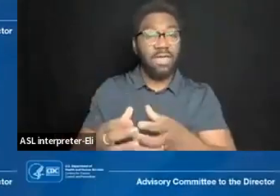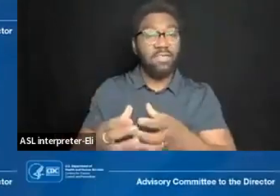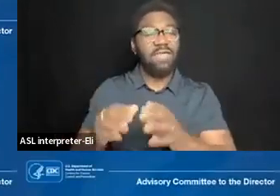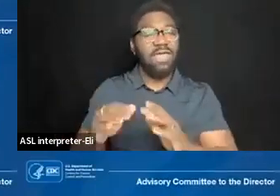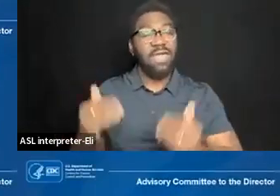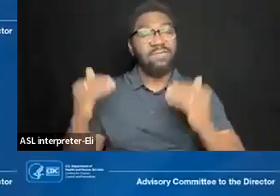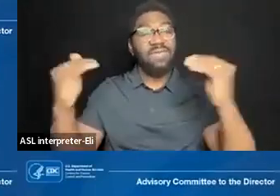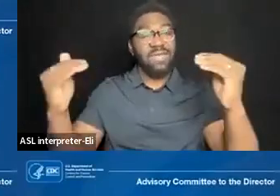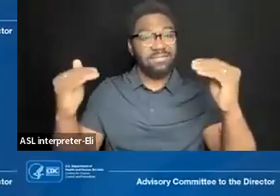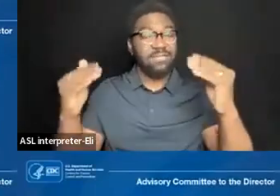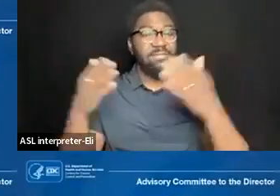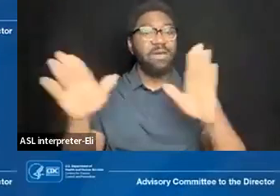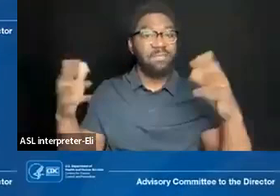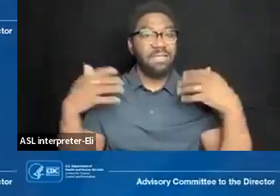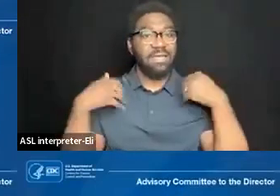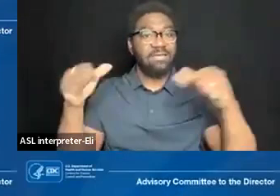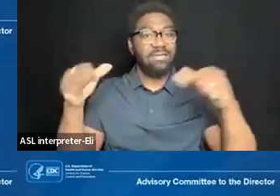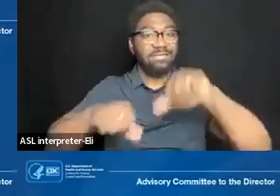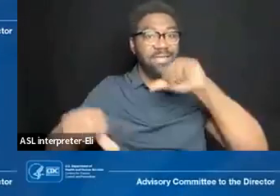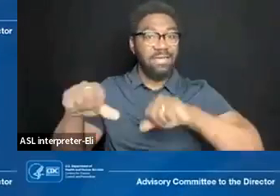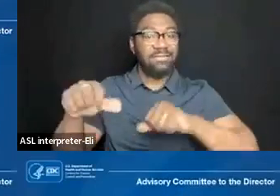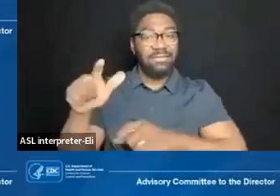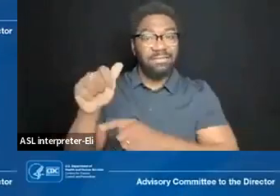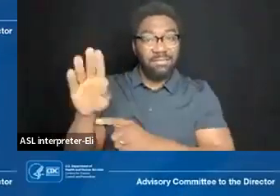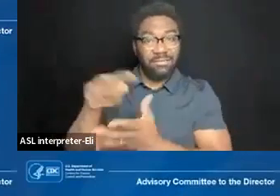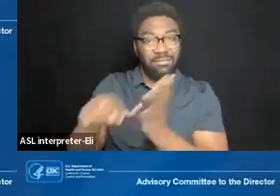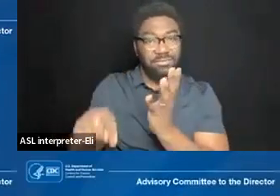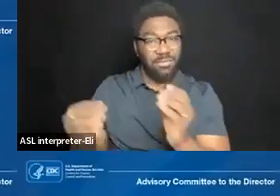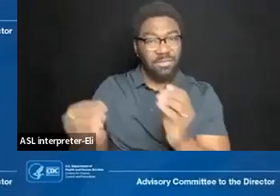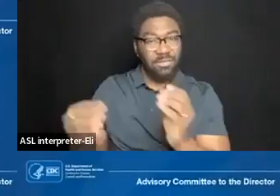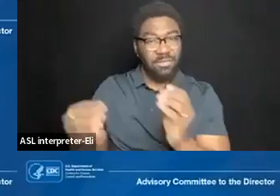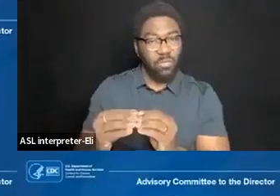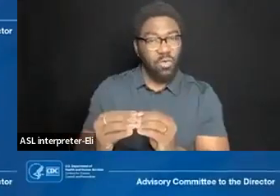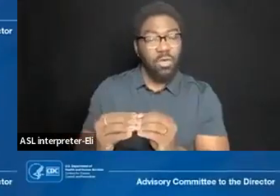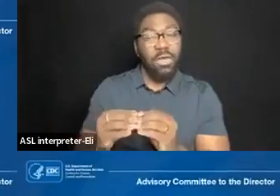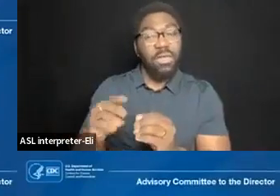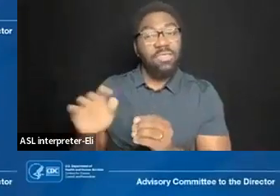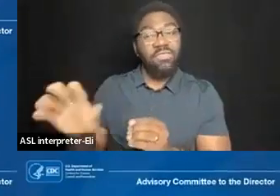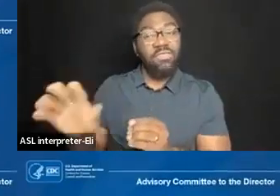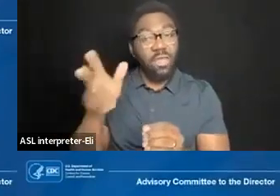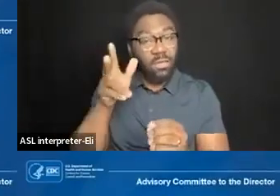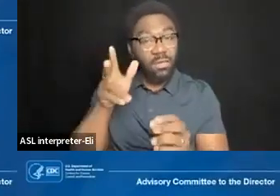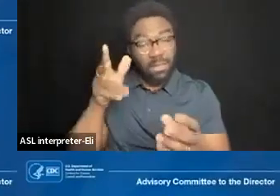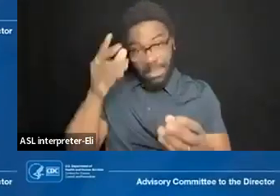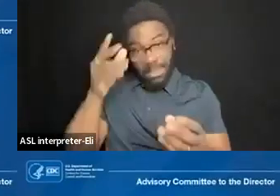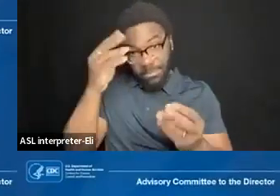So taking their input into consideration, we have submitted a proposed organizational structure to HHS,